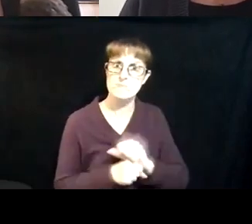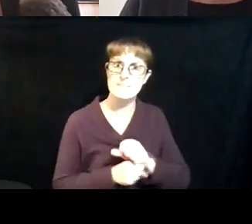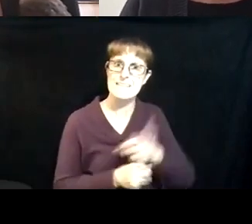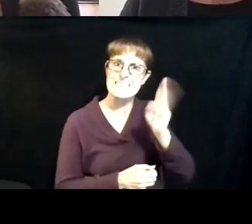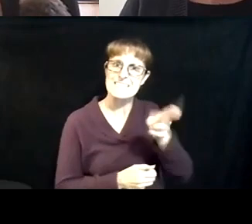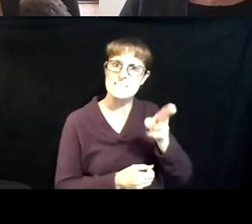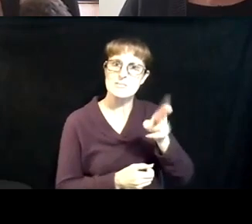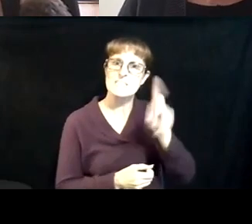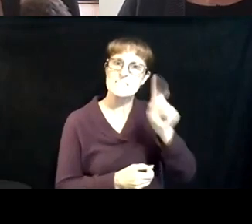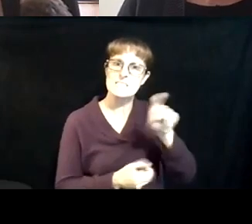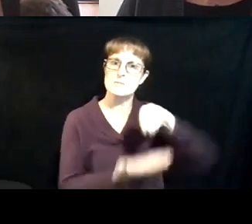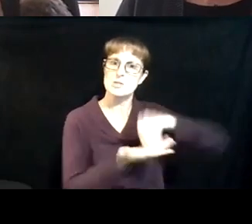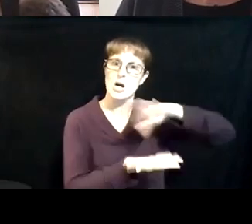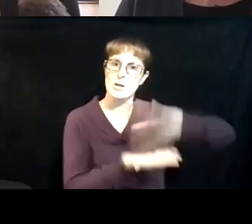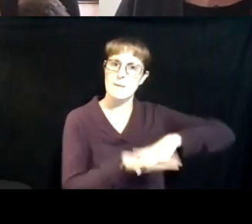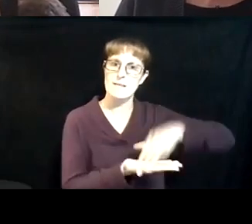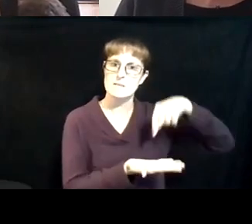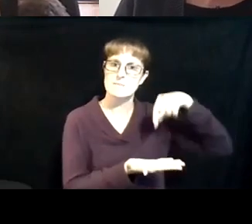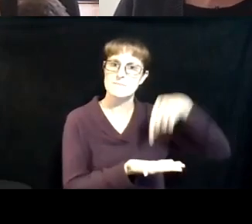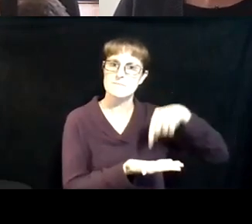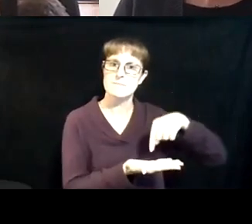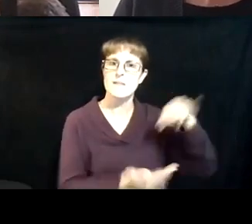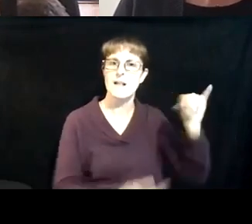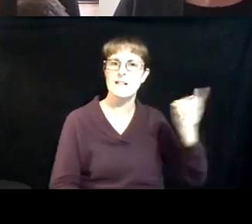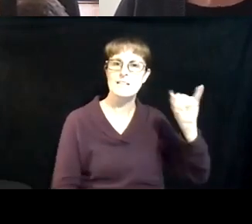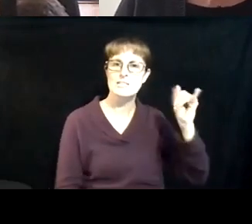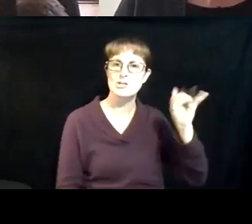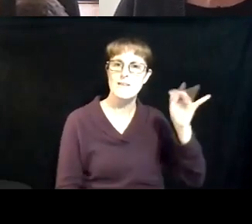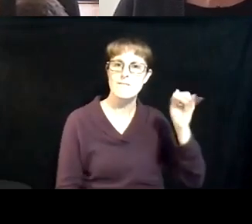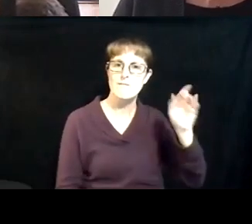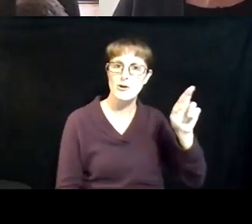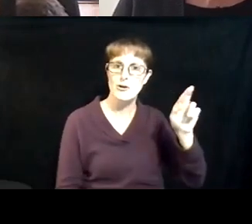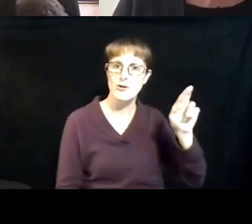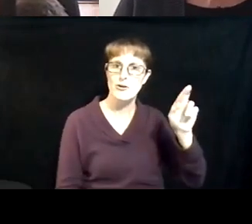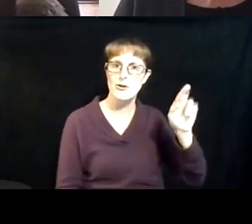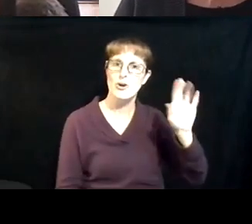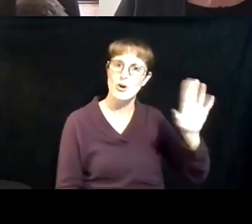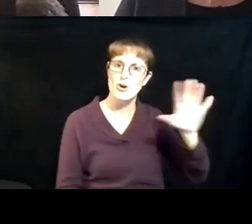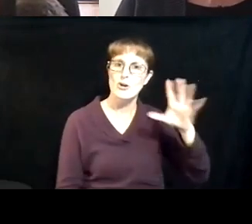we have more and more people speaking out on their own behalf because that